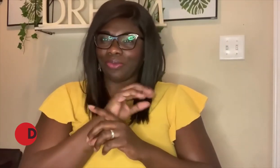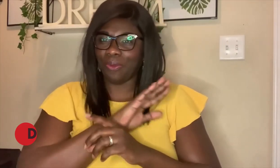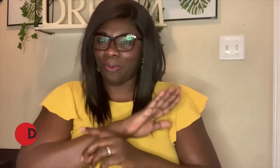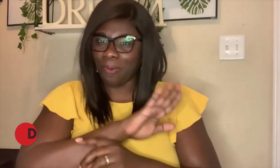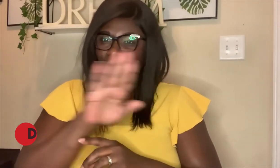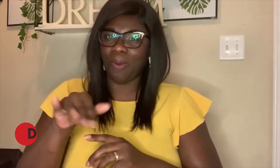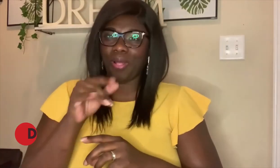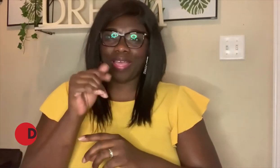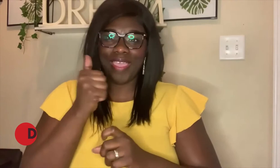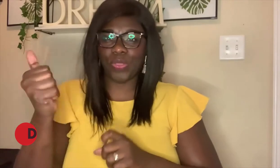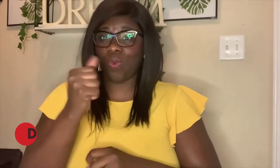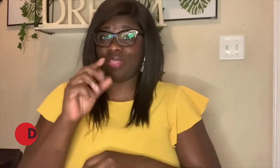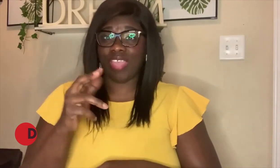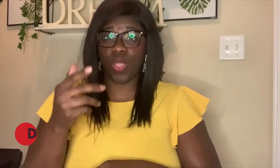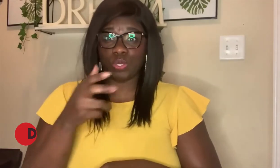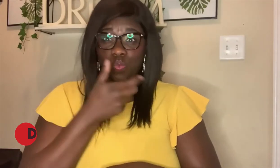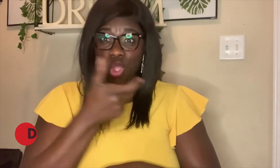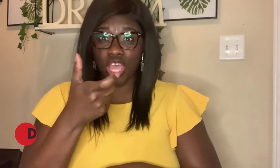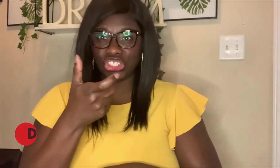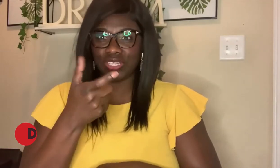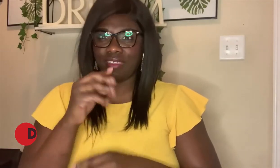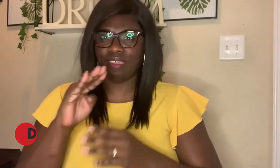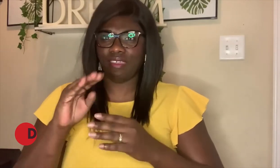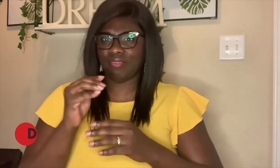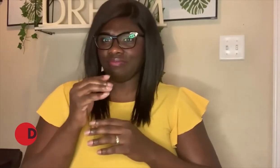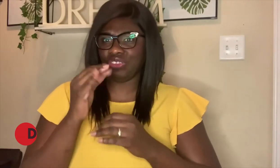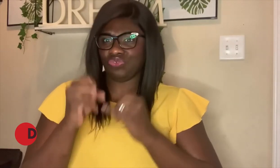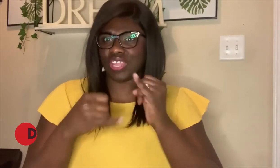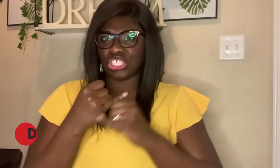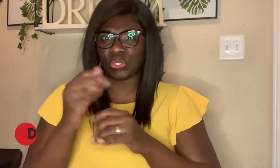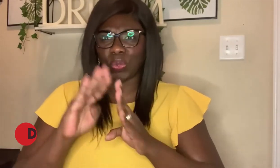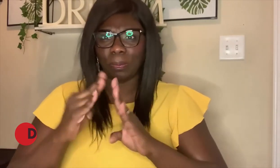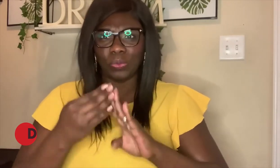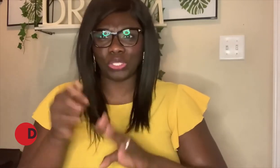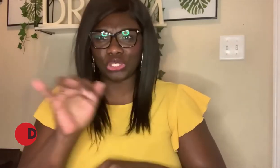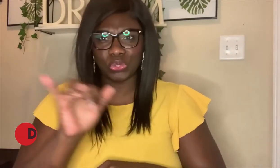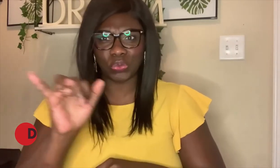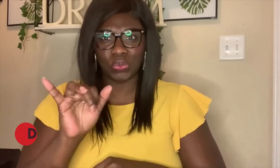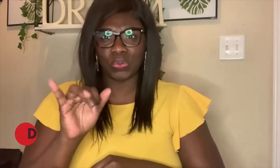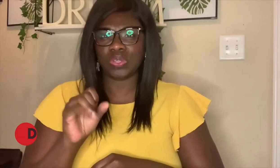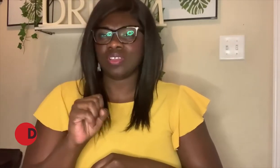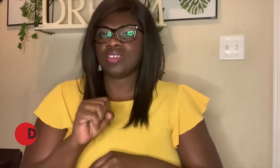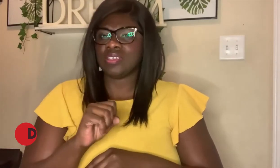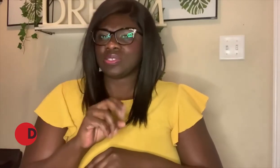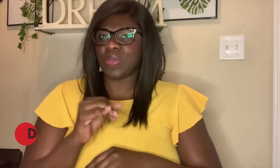on everyone that was watching including the international community also.